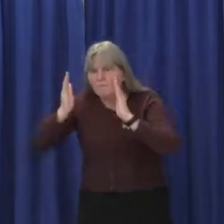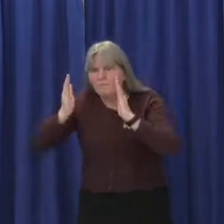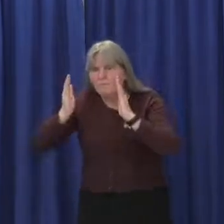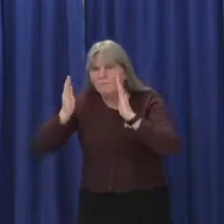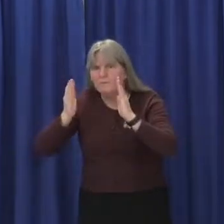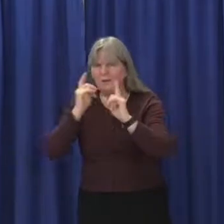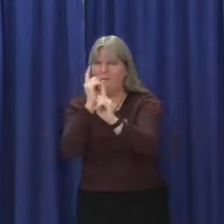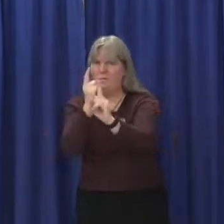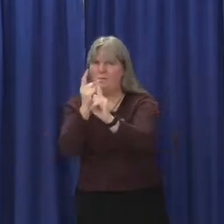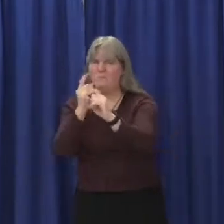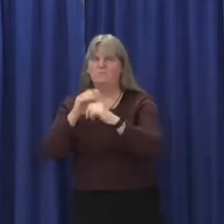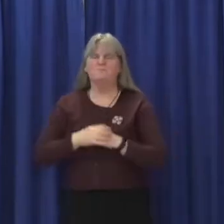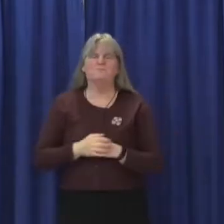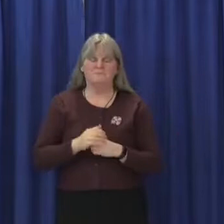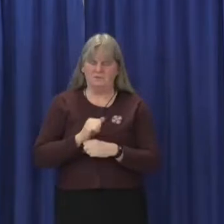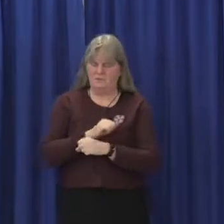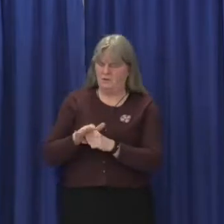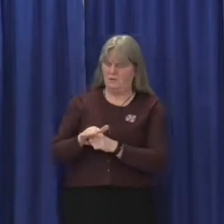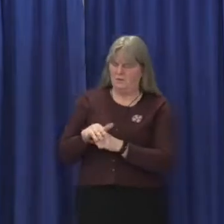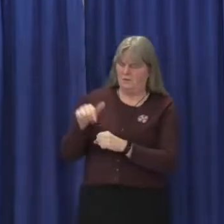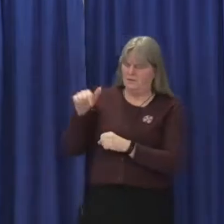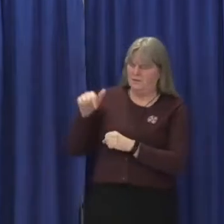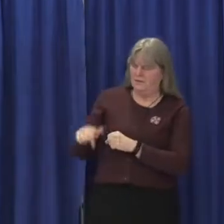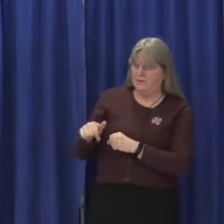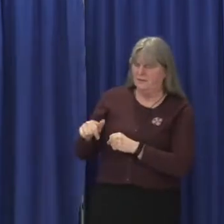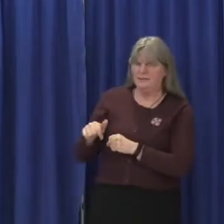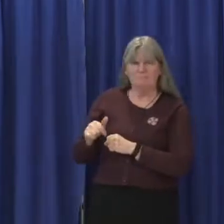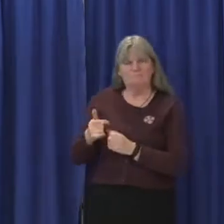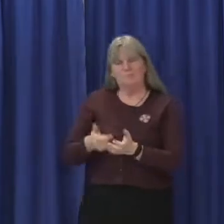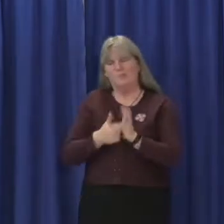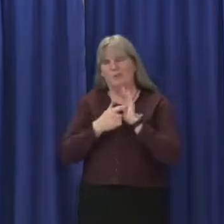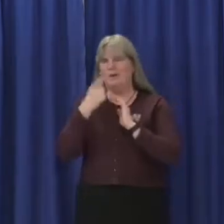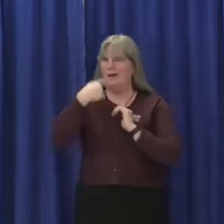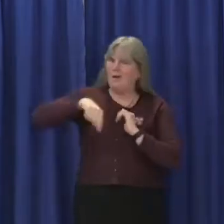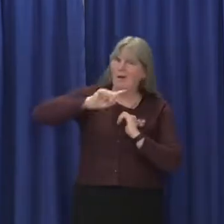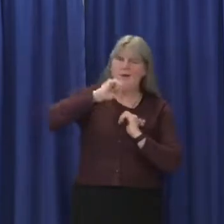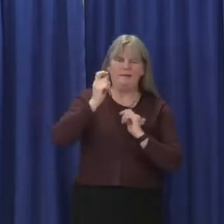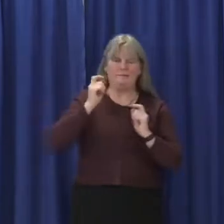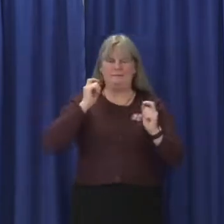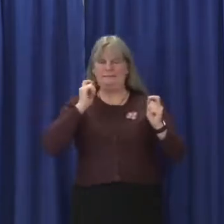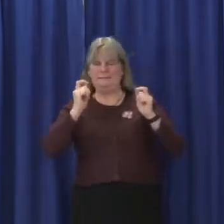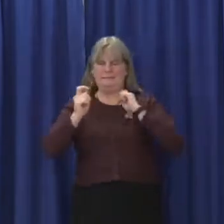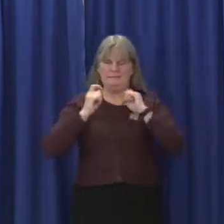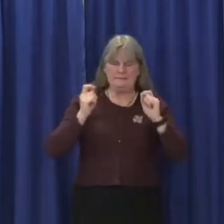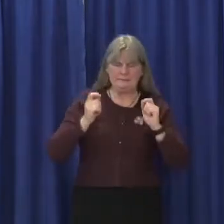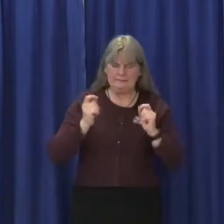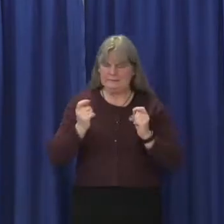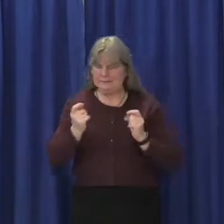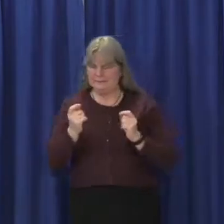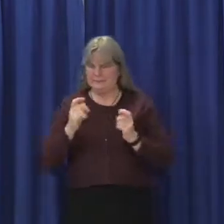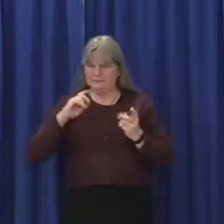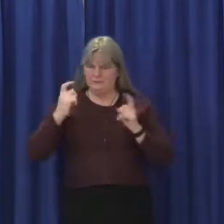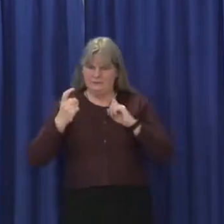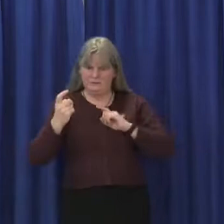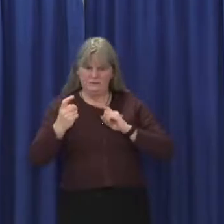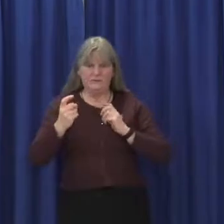COVID-19 continues to require us all to adapt in order to respond in real time to the evolving nature of the virus